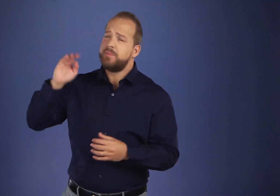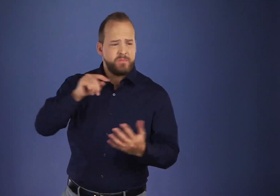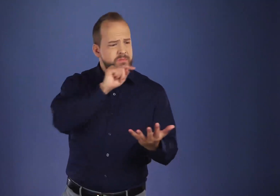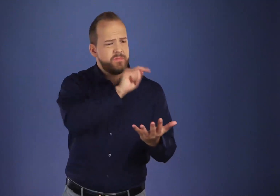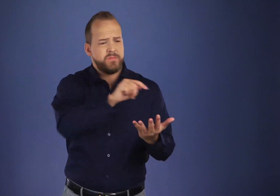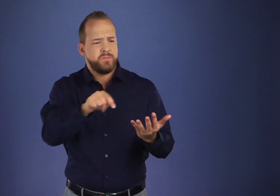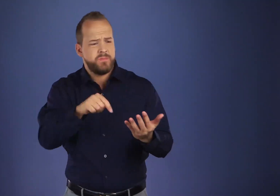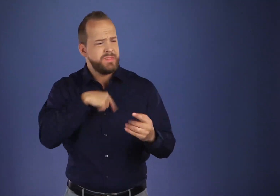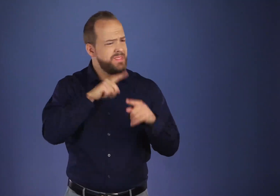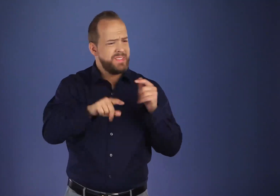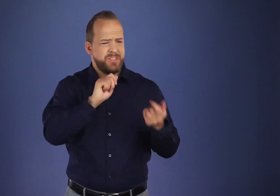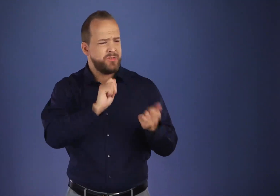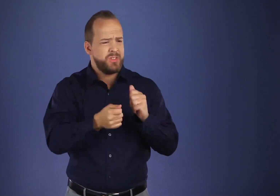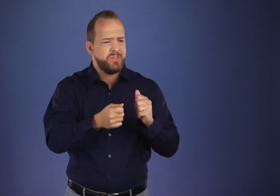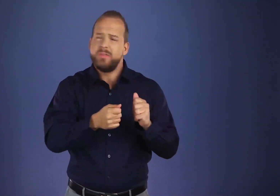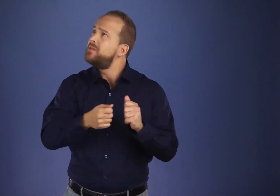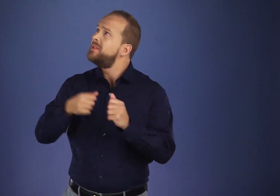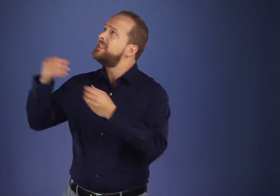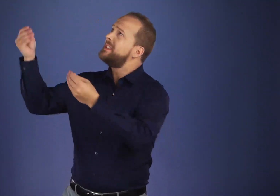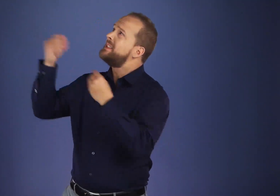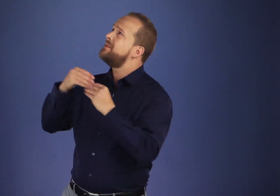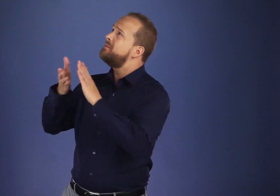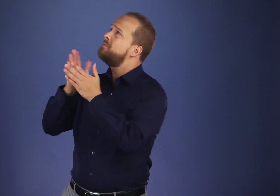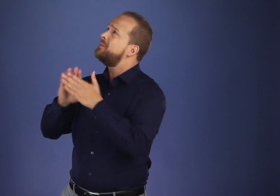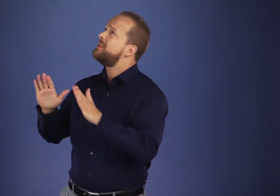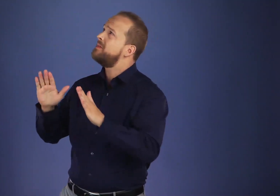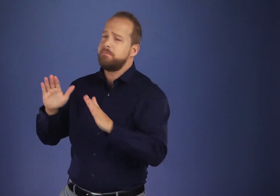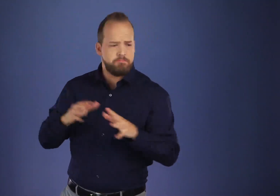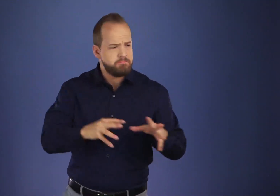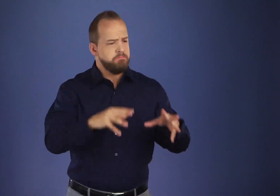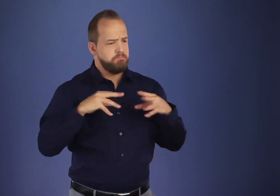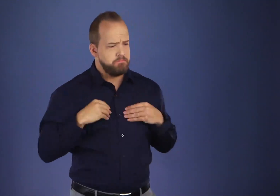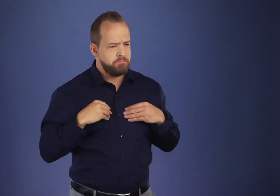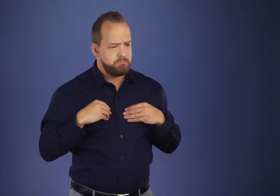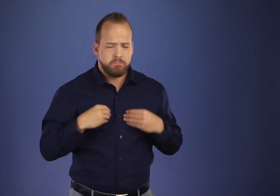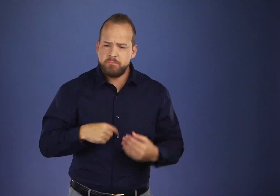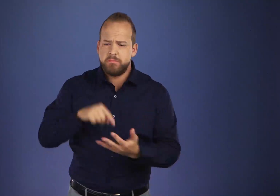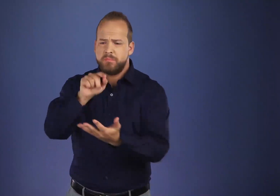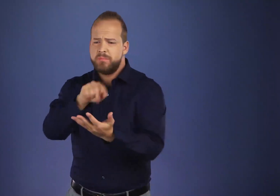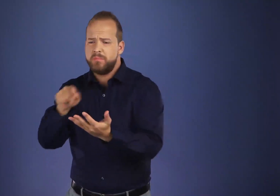“God grant me the serenity to accept the things I cannot change,